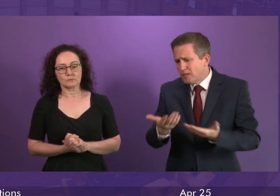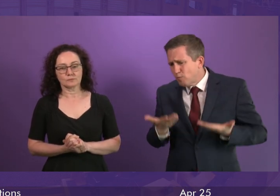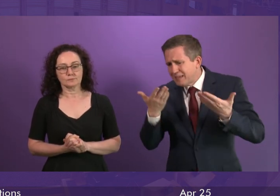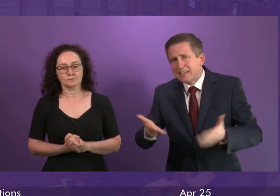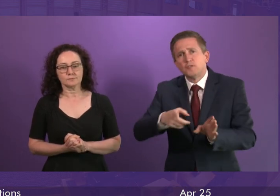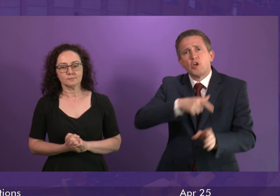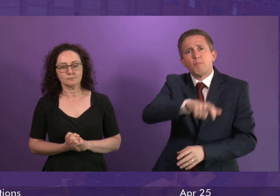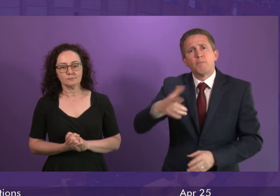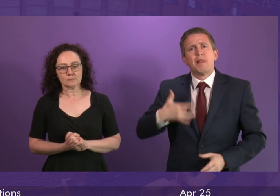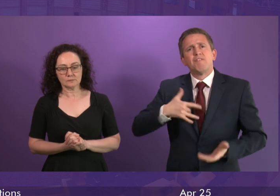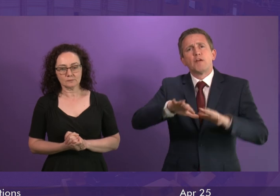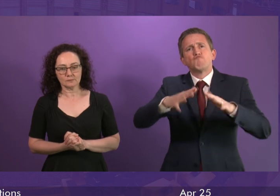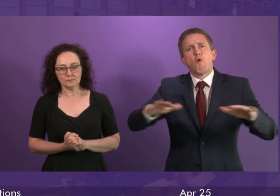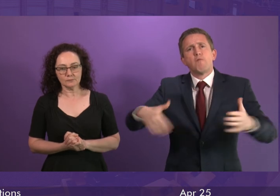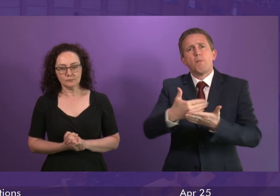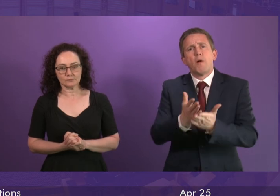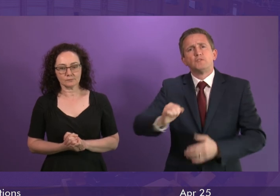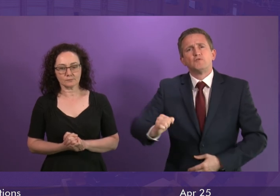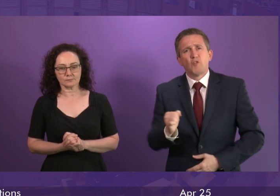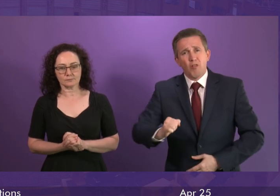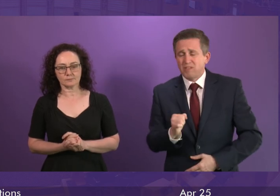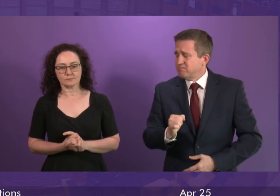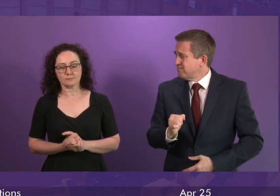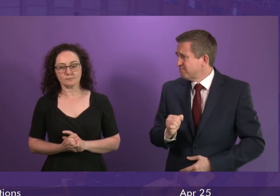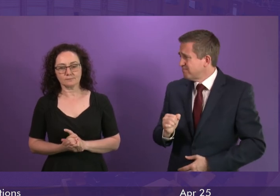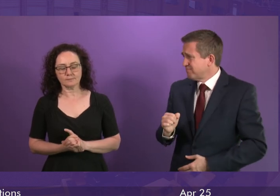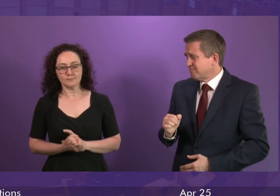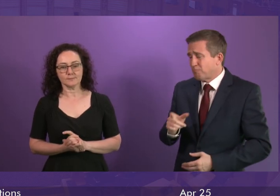that specific problem, which is blighting rural Scotland?